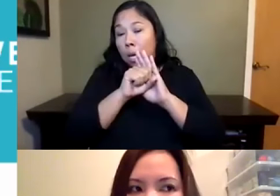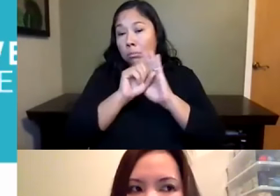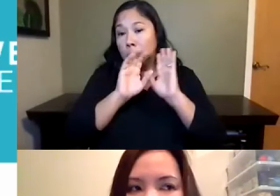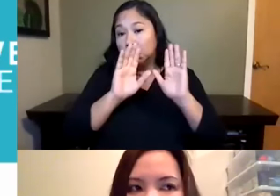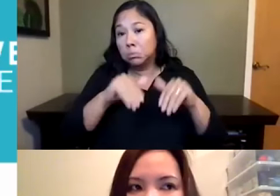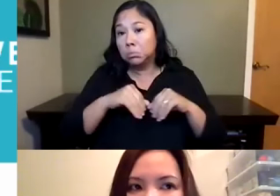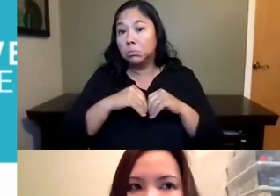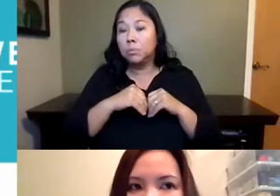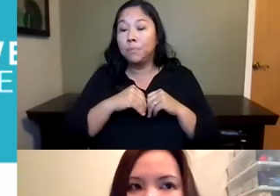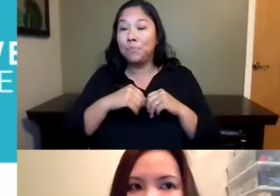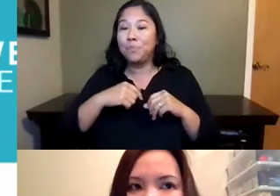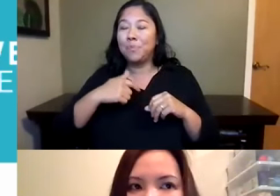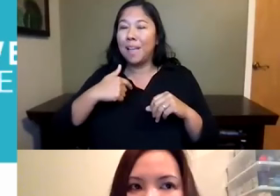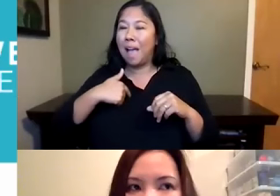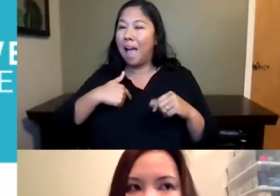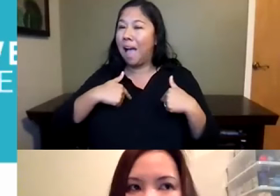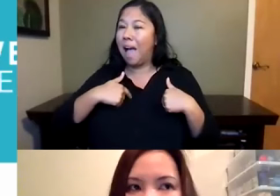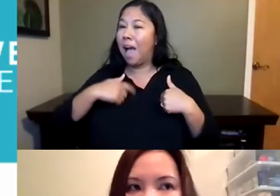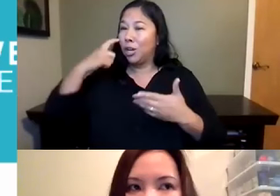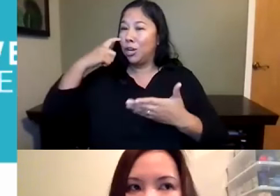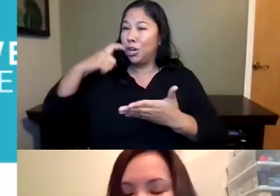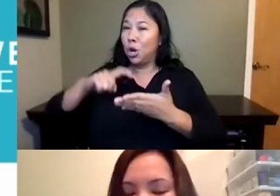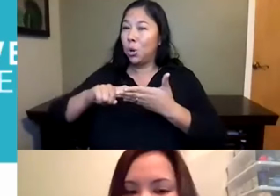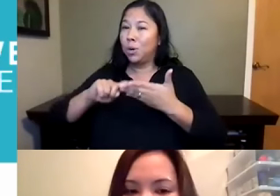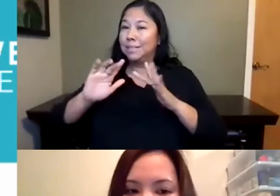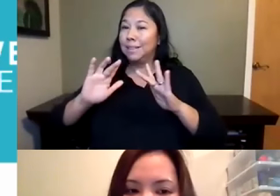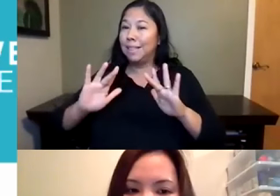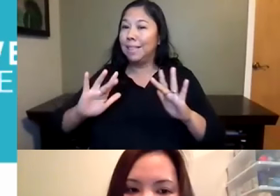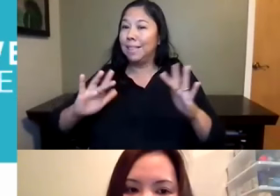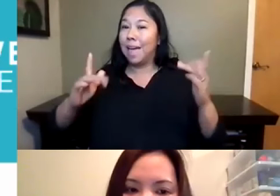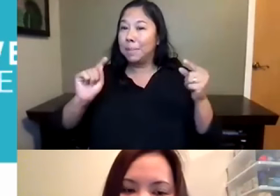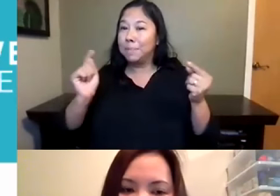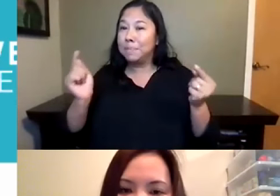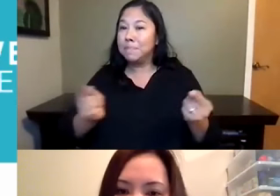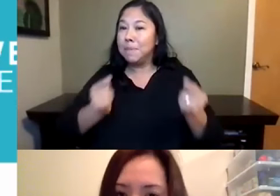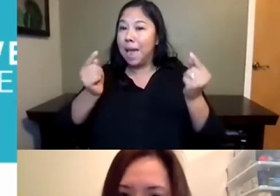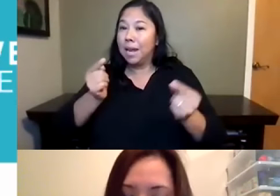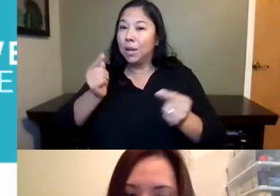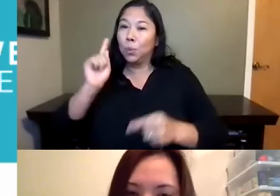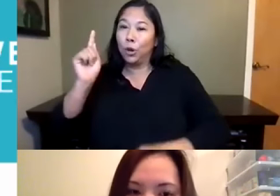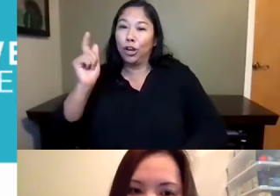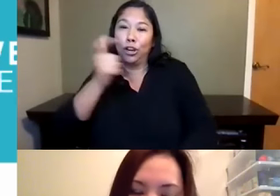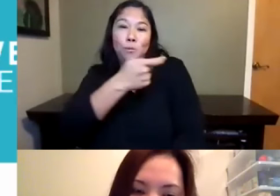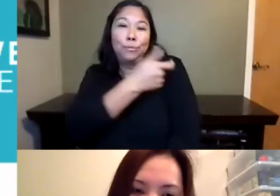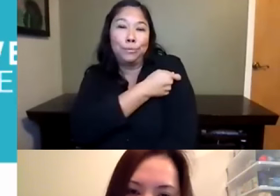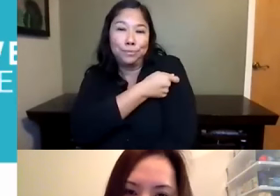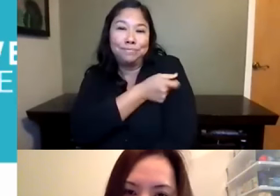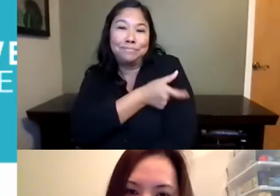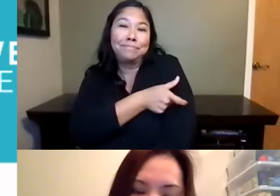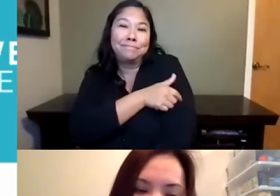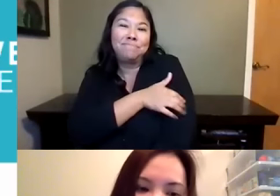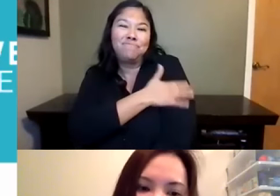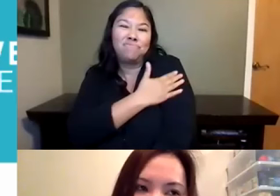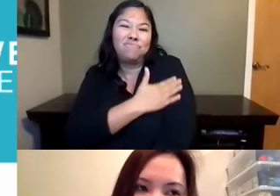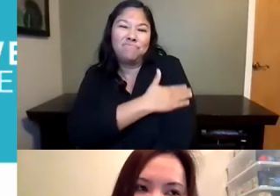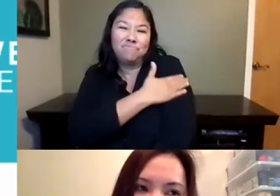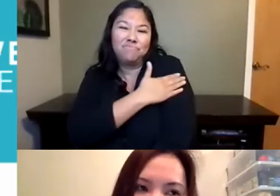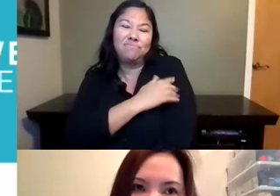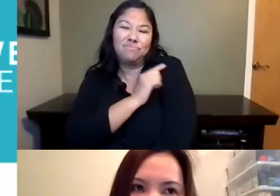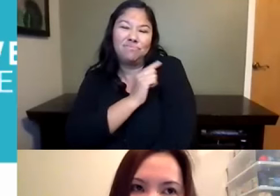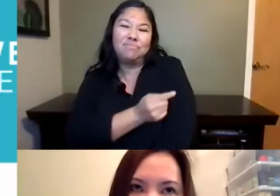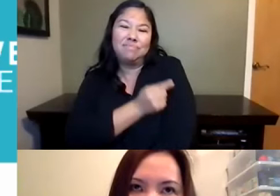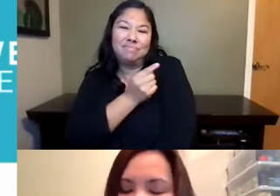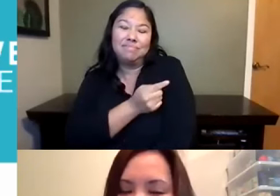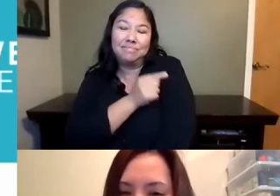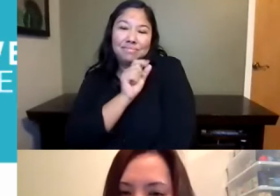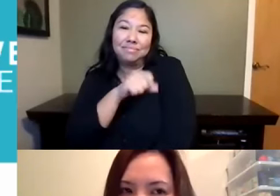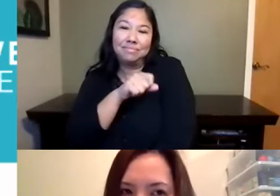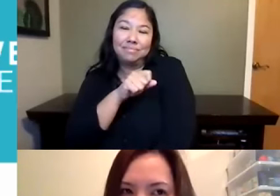I noticed mild pain in the injection area in my arm about three hours afterward.